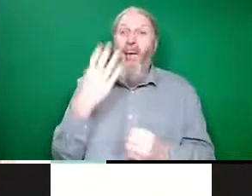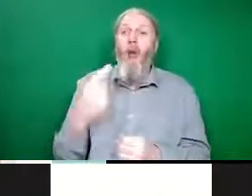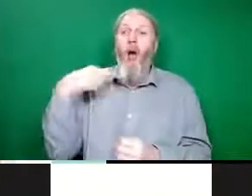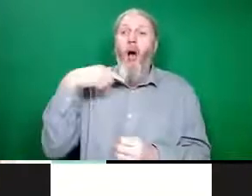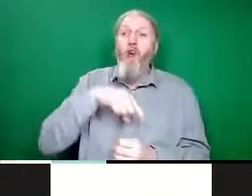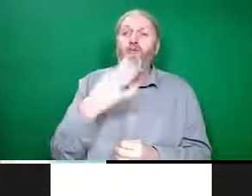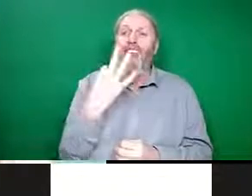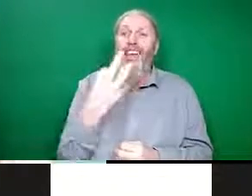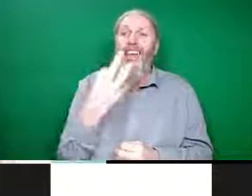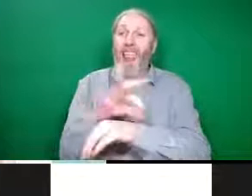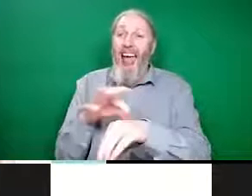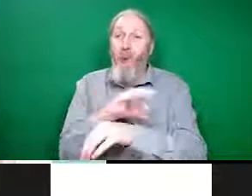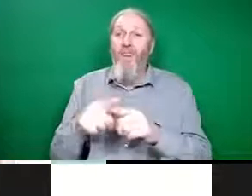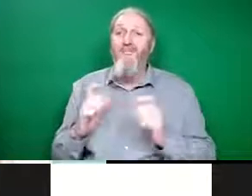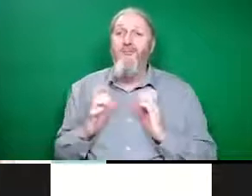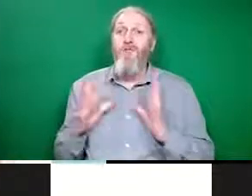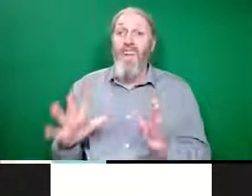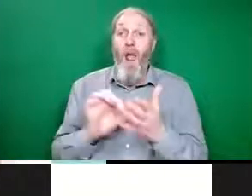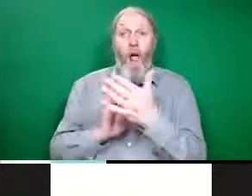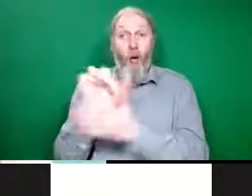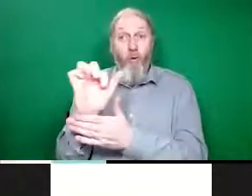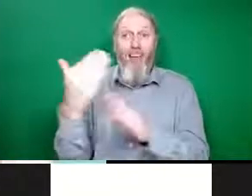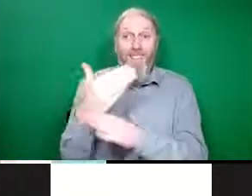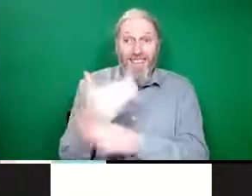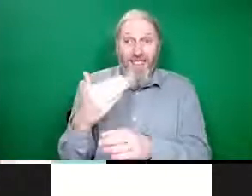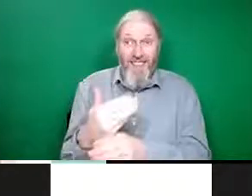Research was absolutely key, this was what Holly